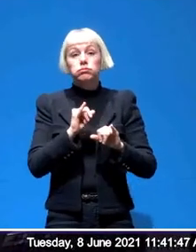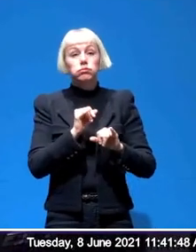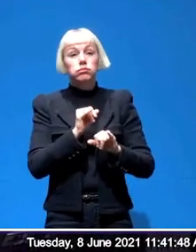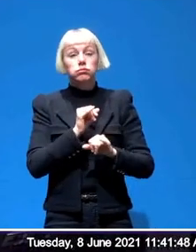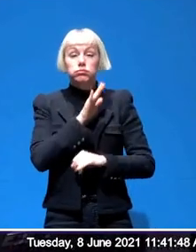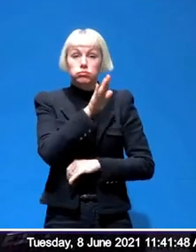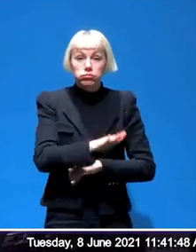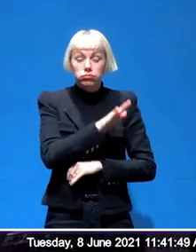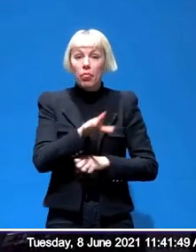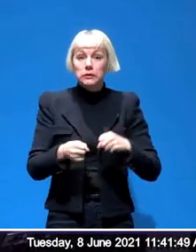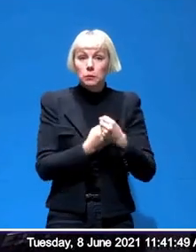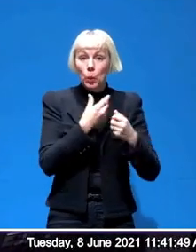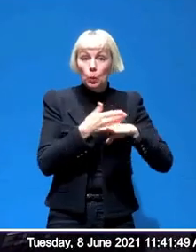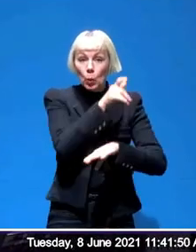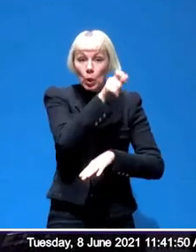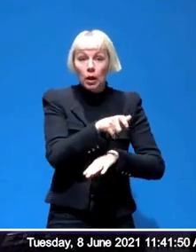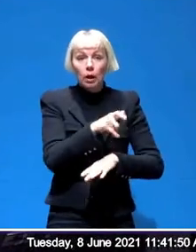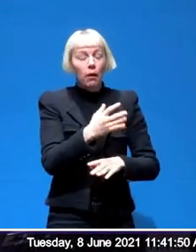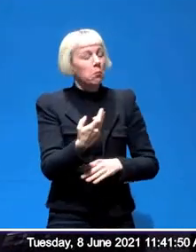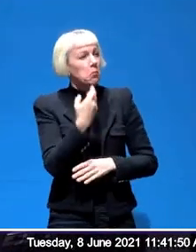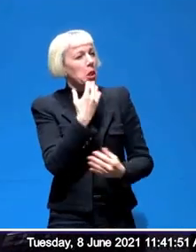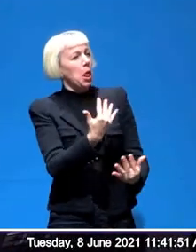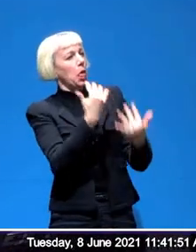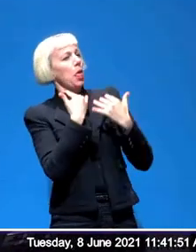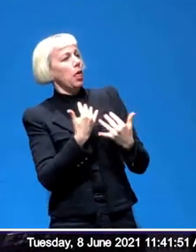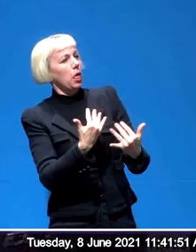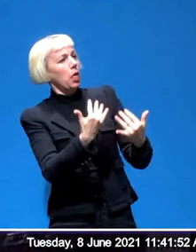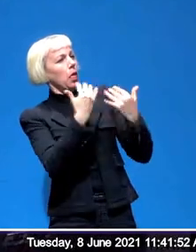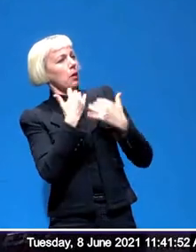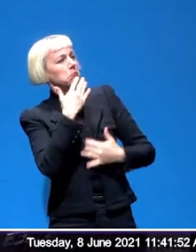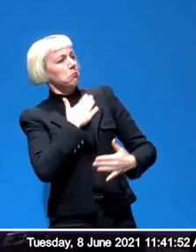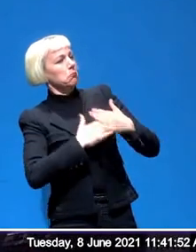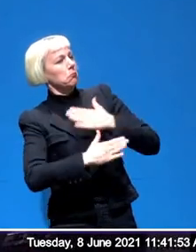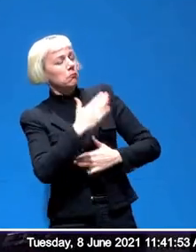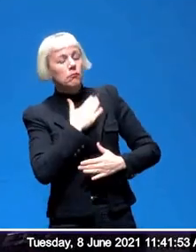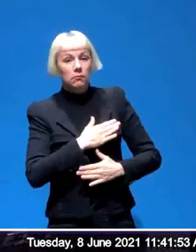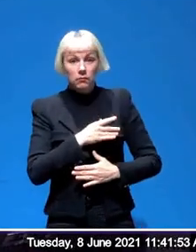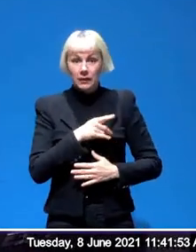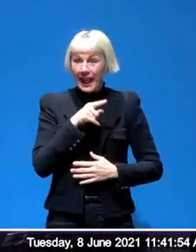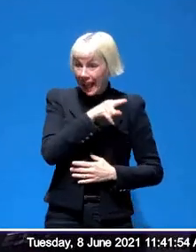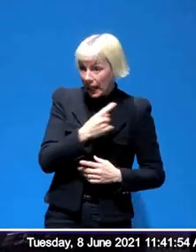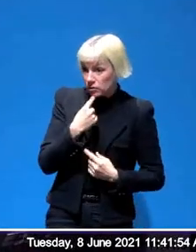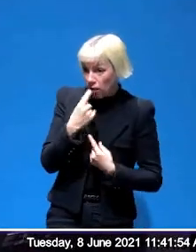He was bullied beyond belief, from what he --- That's what he told you? That's what he said. You don't know that yourself but that's what you were told?